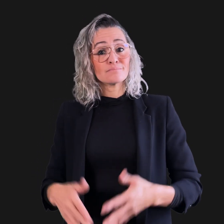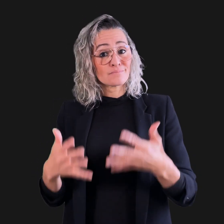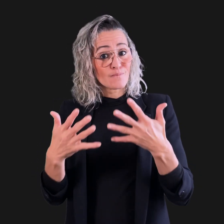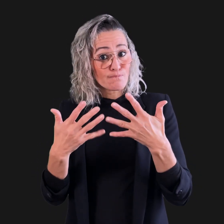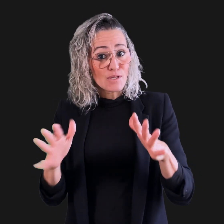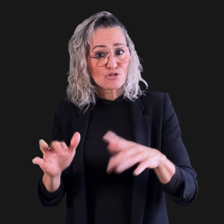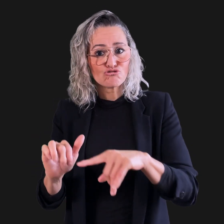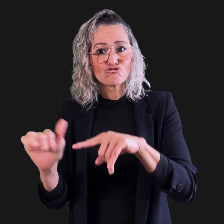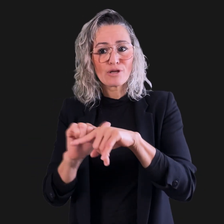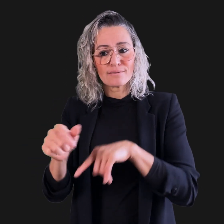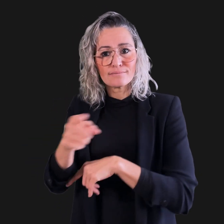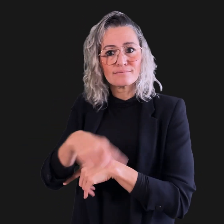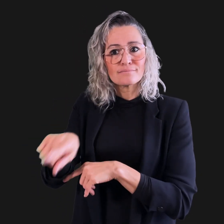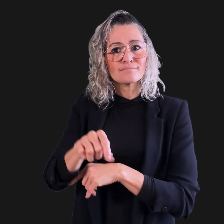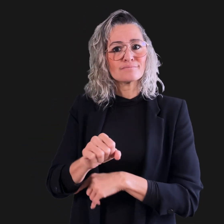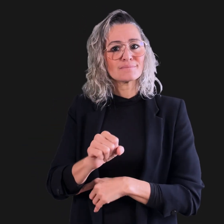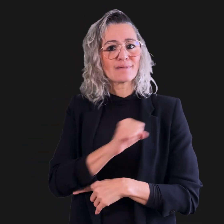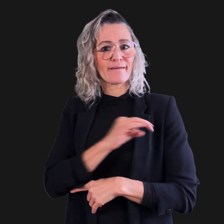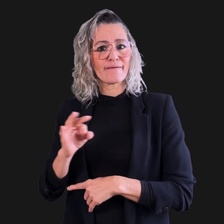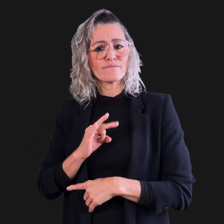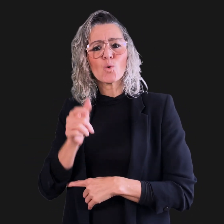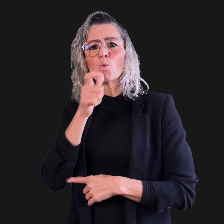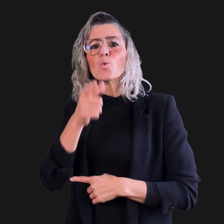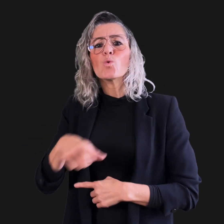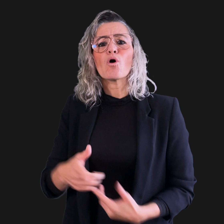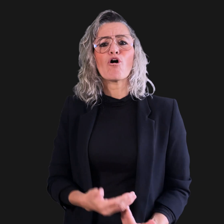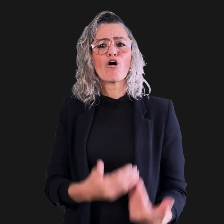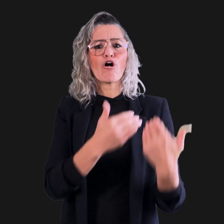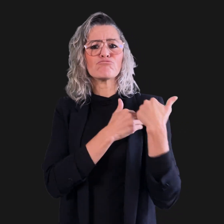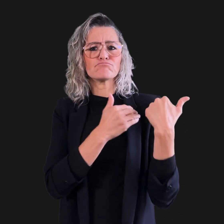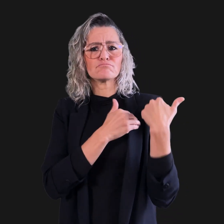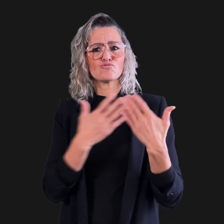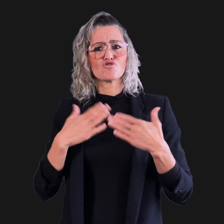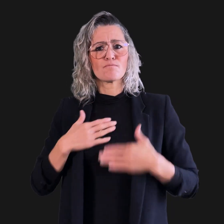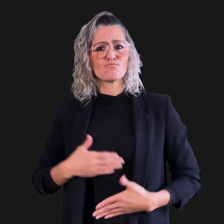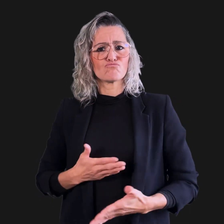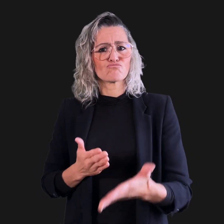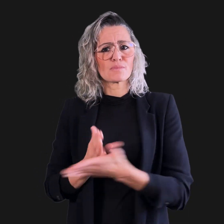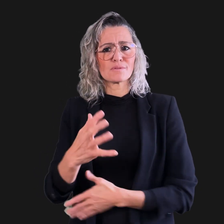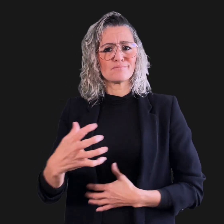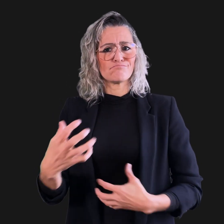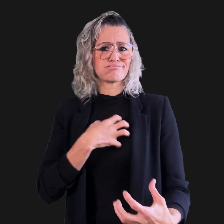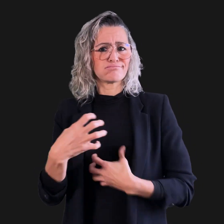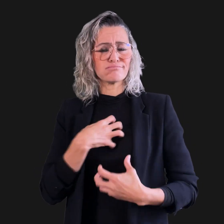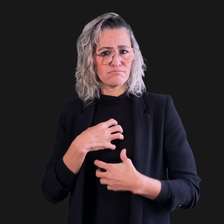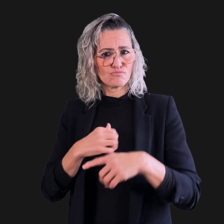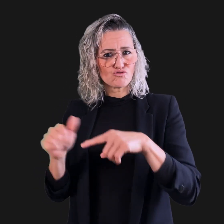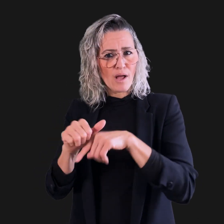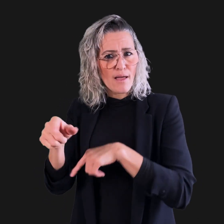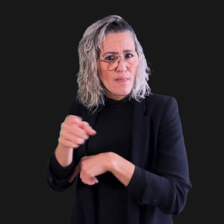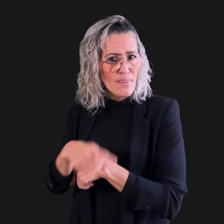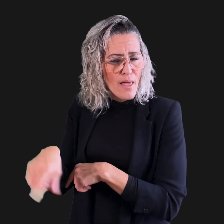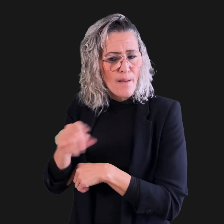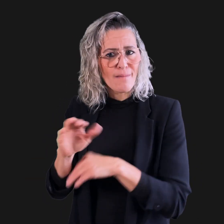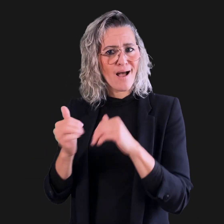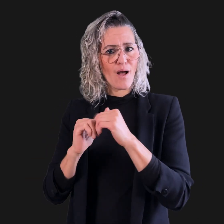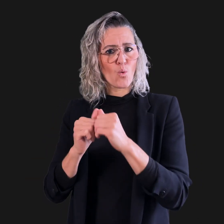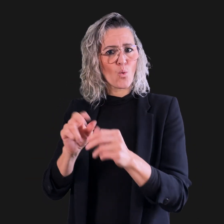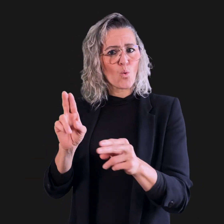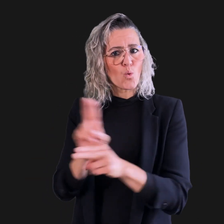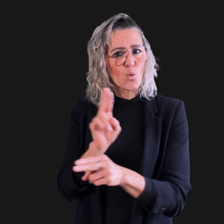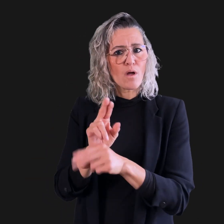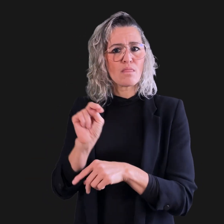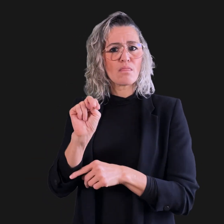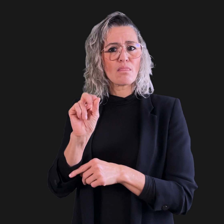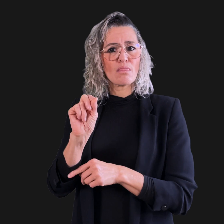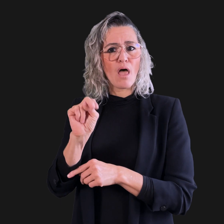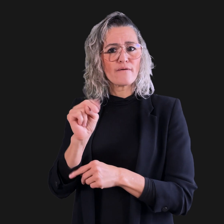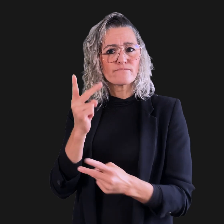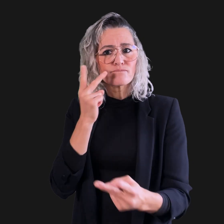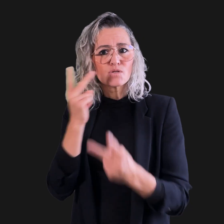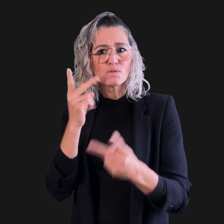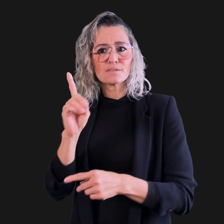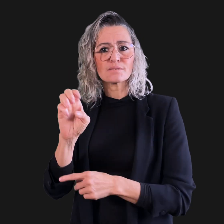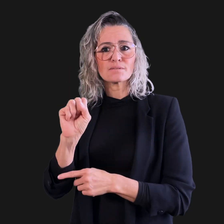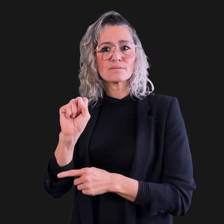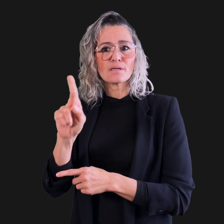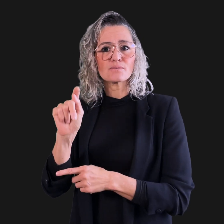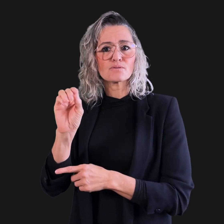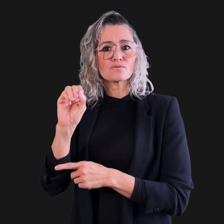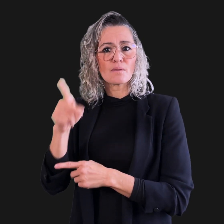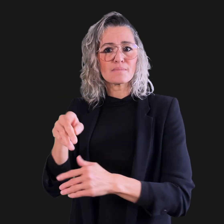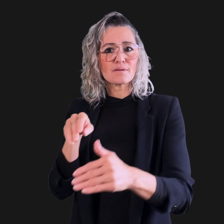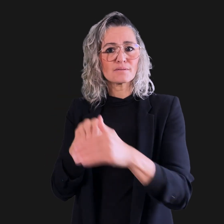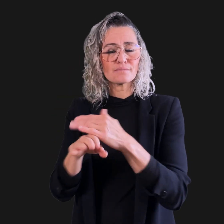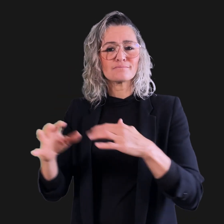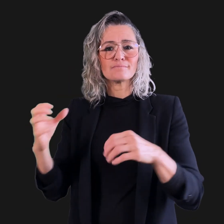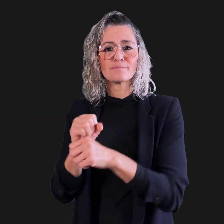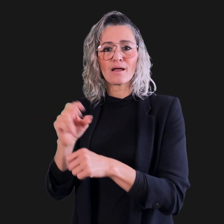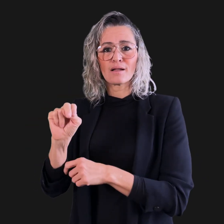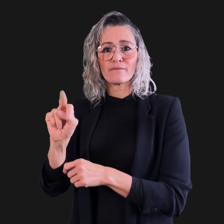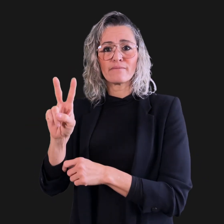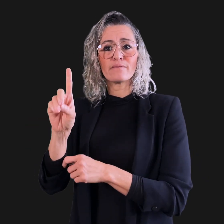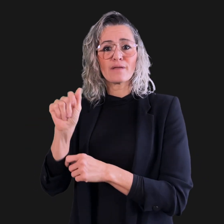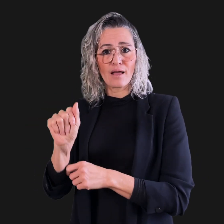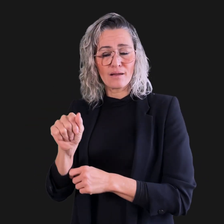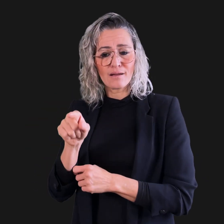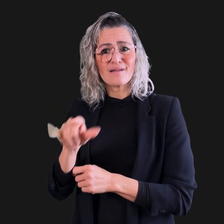• Human rights complaints staff and inspectors have been trained to use NonVisual Desktop Access (NVDA),